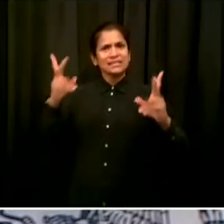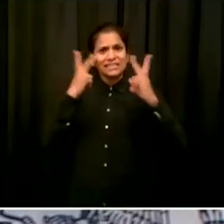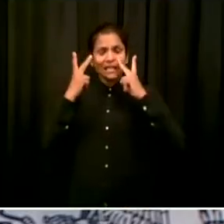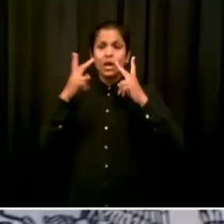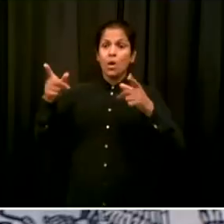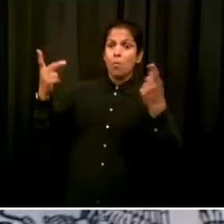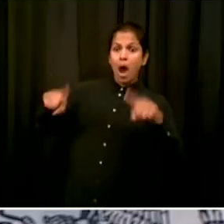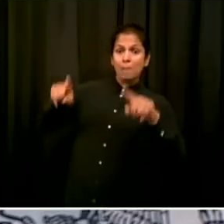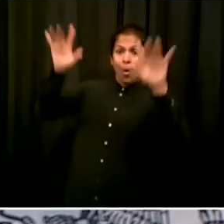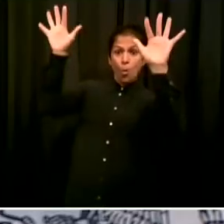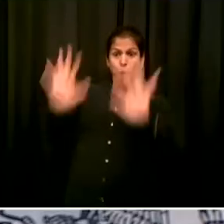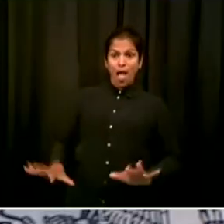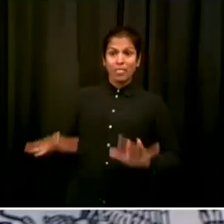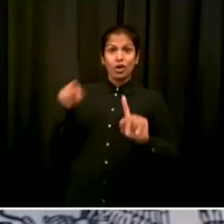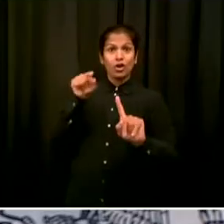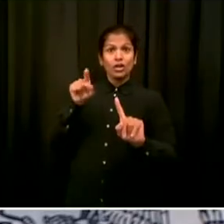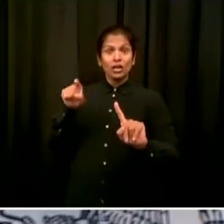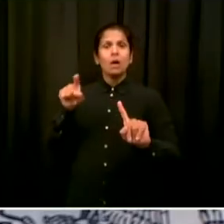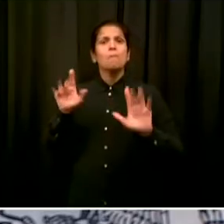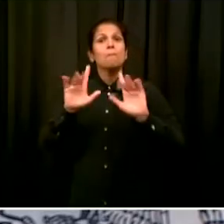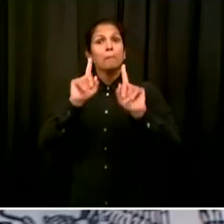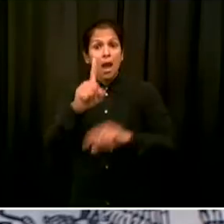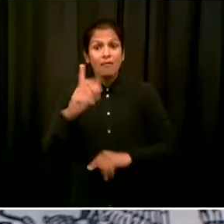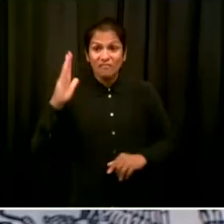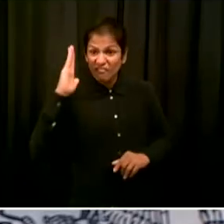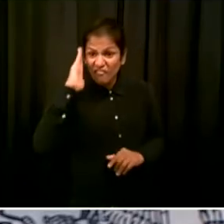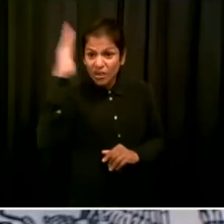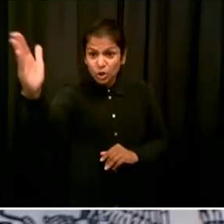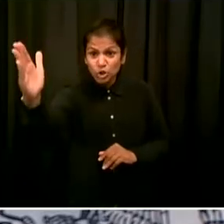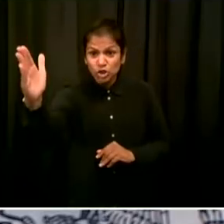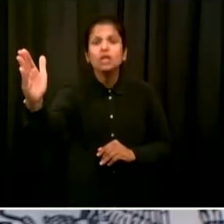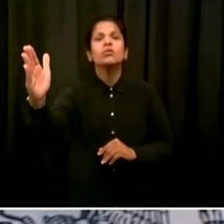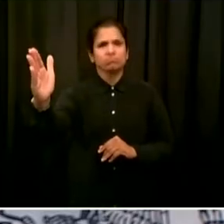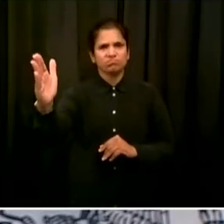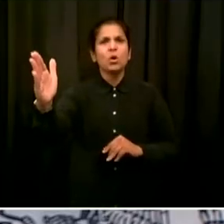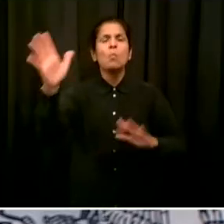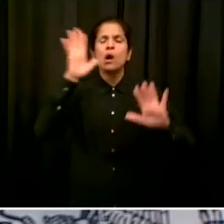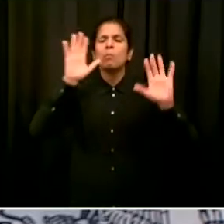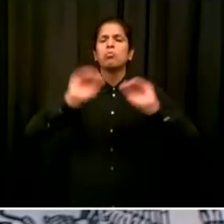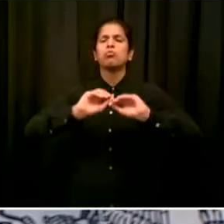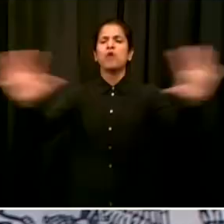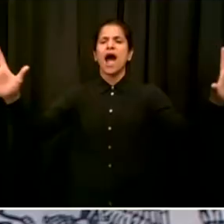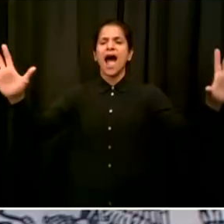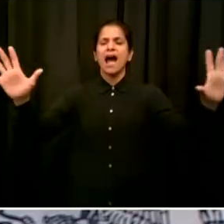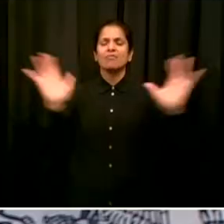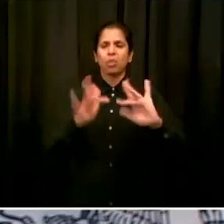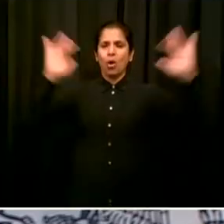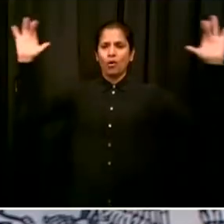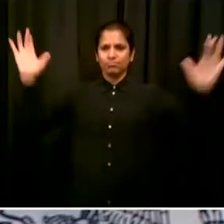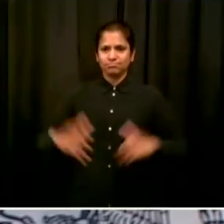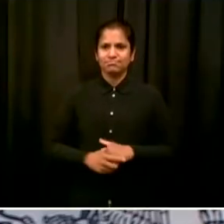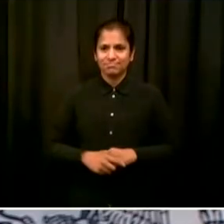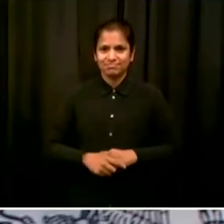RIGHT NOW WE ARE DEALING WITH STORMY SKIES AND OTHER CHALLENGES BUT THE FUTURE LOOKS VERY